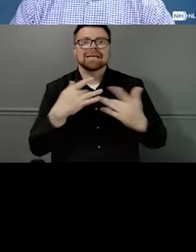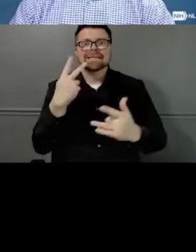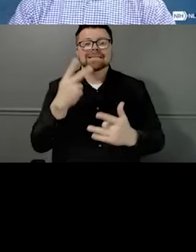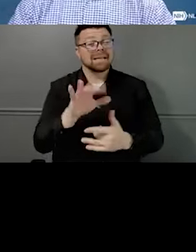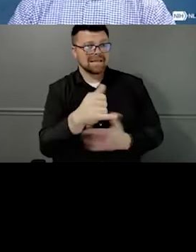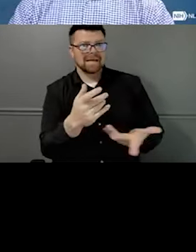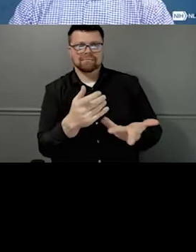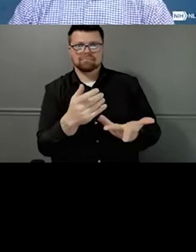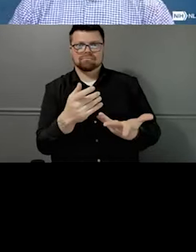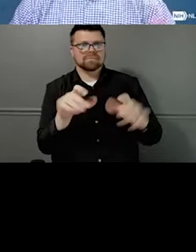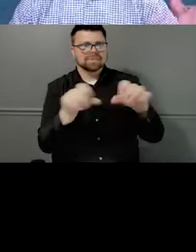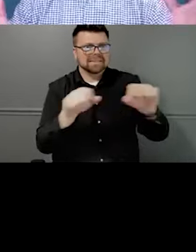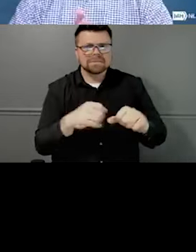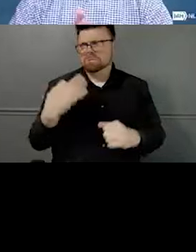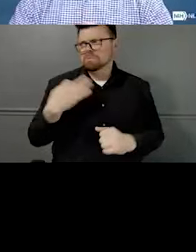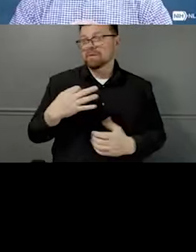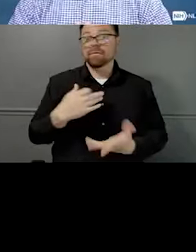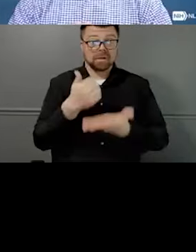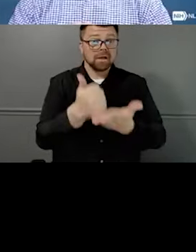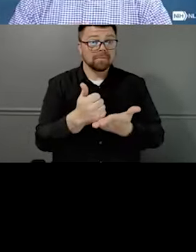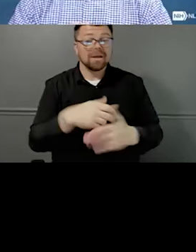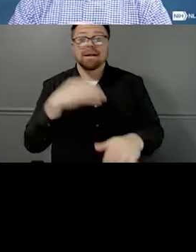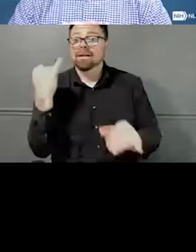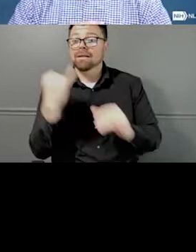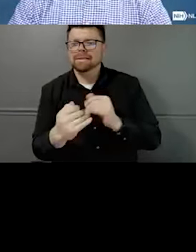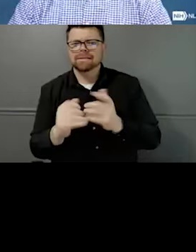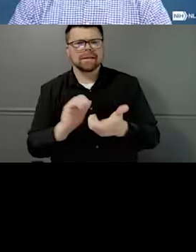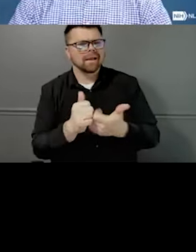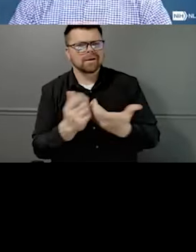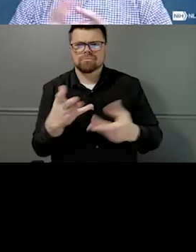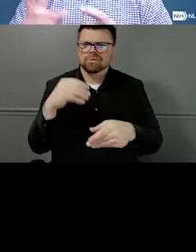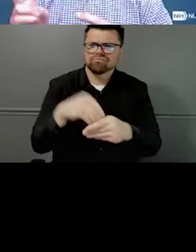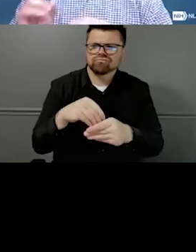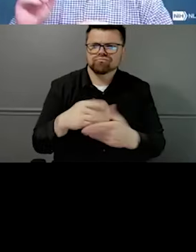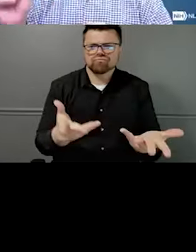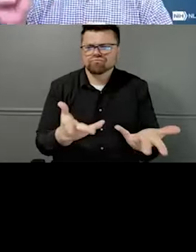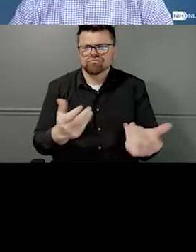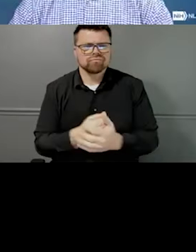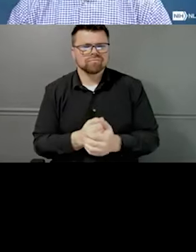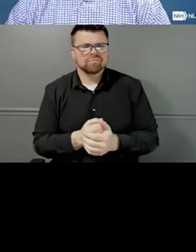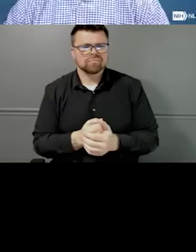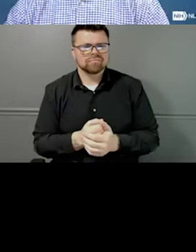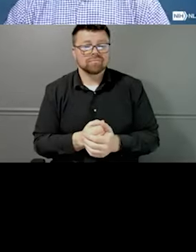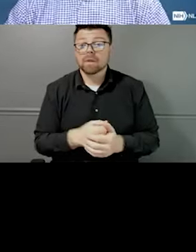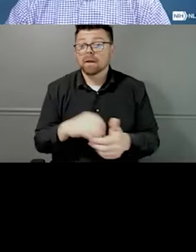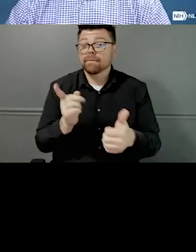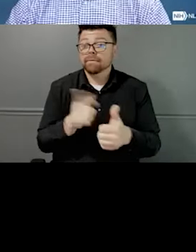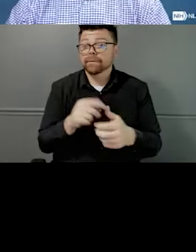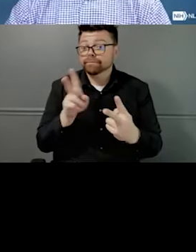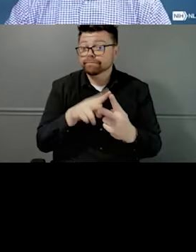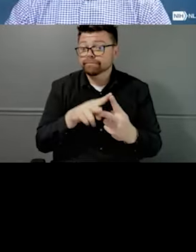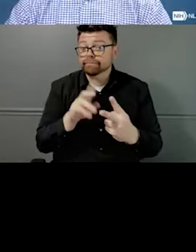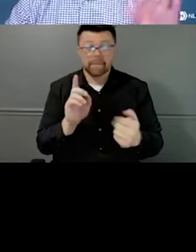Finally, how can you be involved? I'm going to give you two things. Number 1, at the bottom, we have a help link.